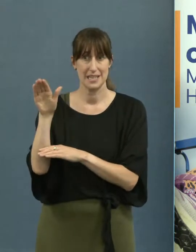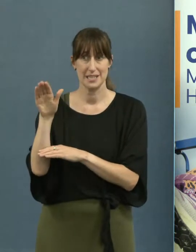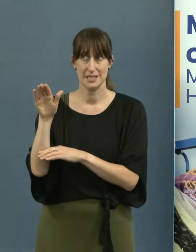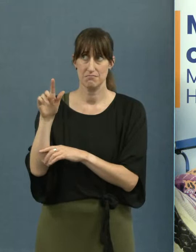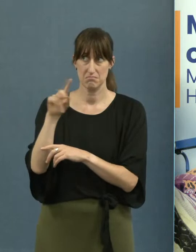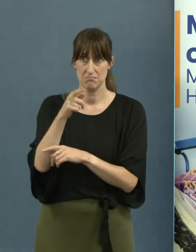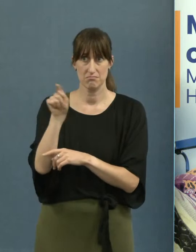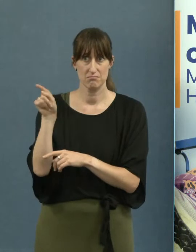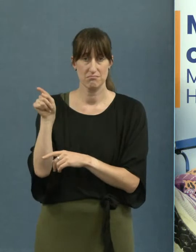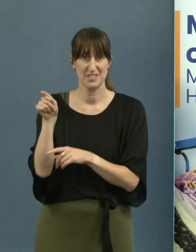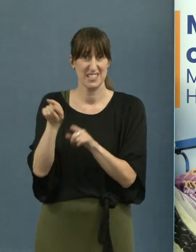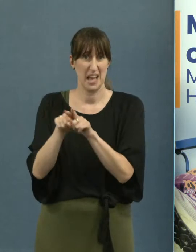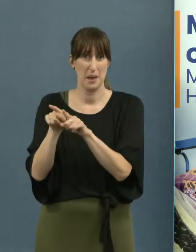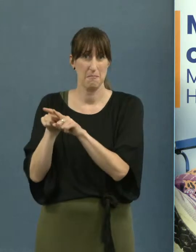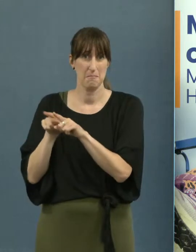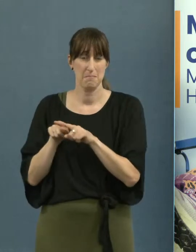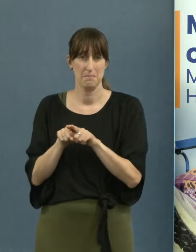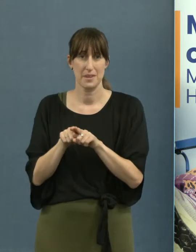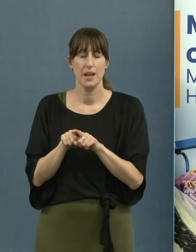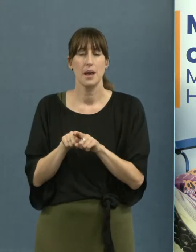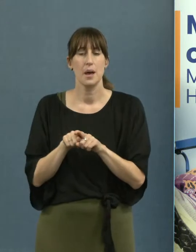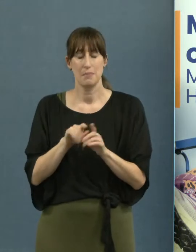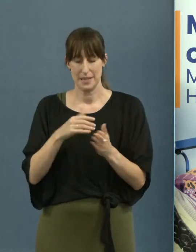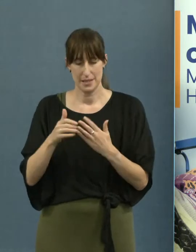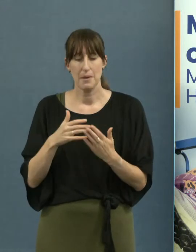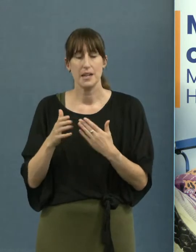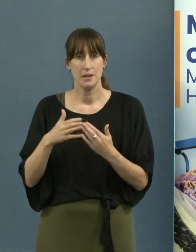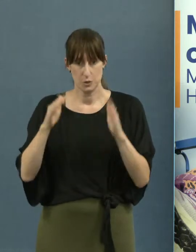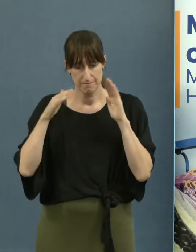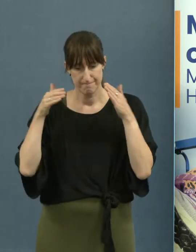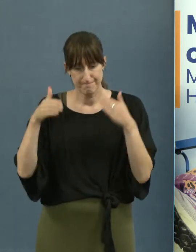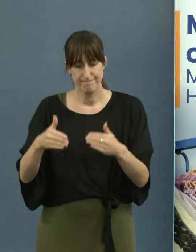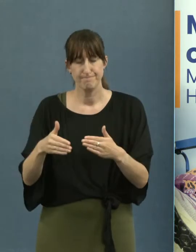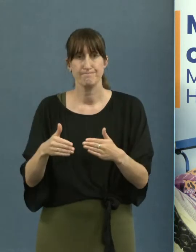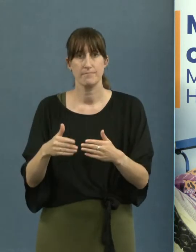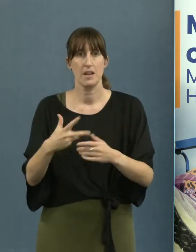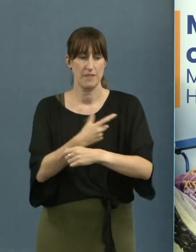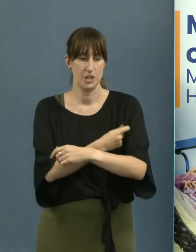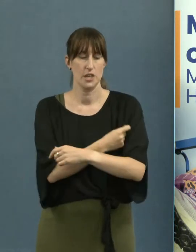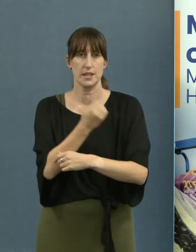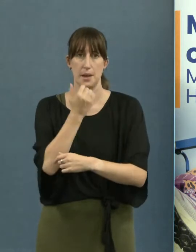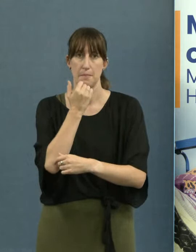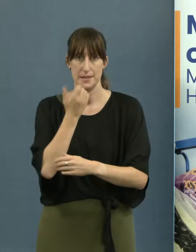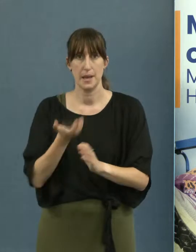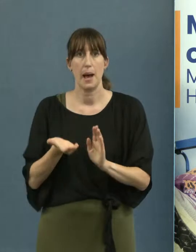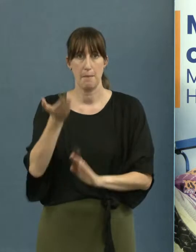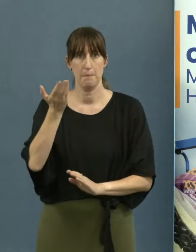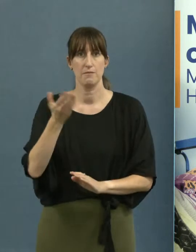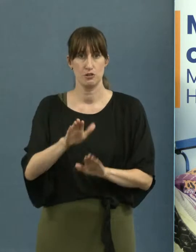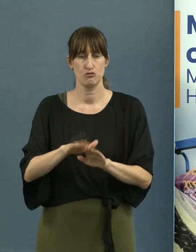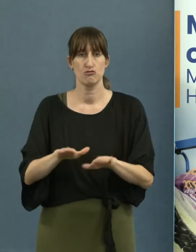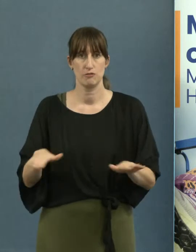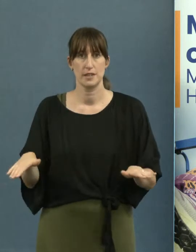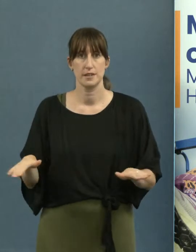know that we need to get those rates back up, and that's what the focus will be, is on making